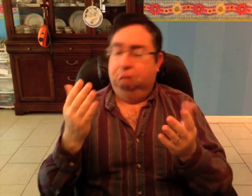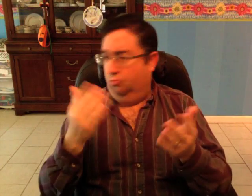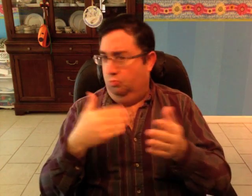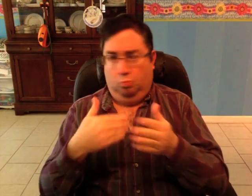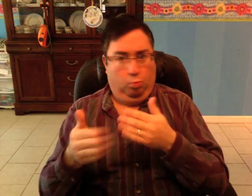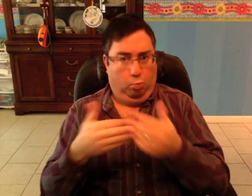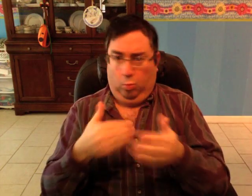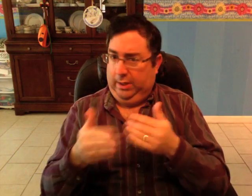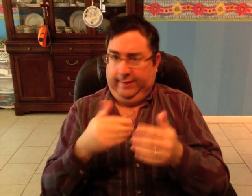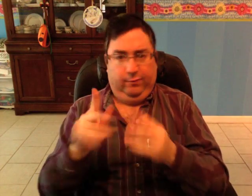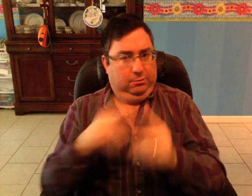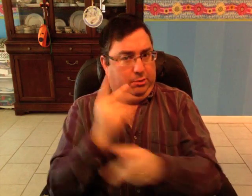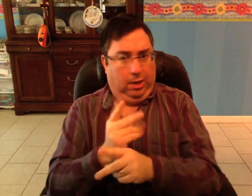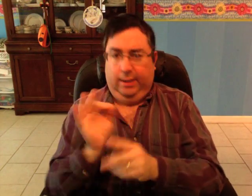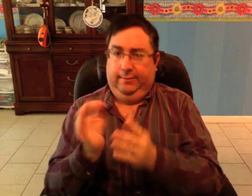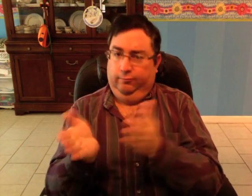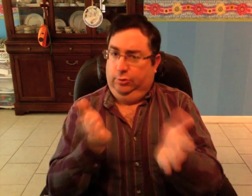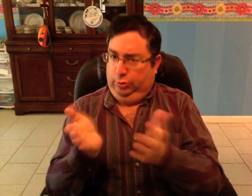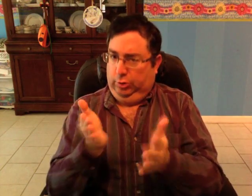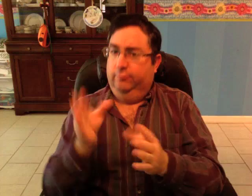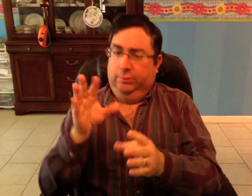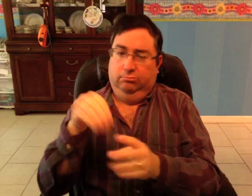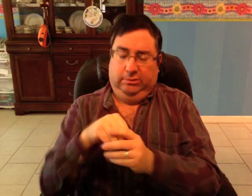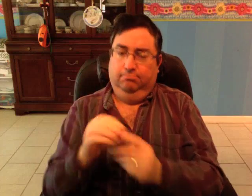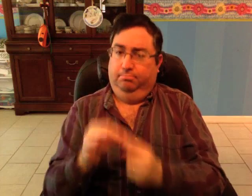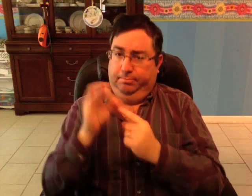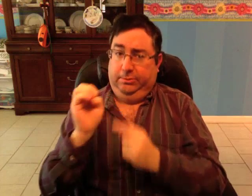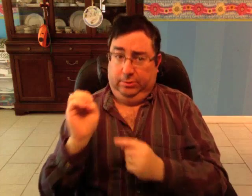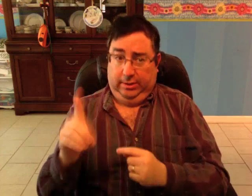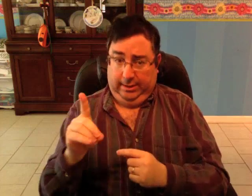The special education services could vary.